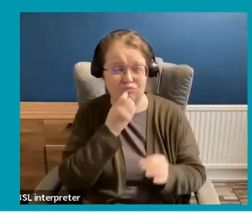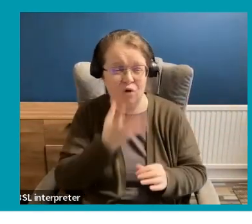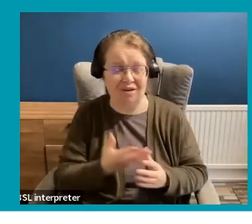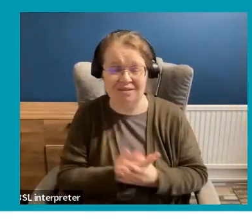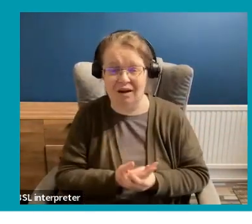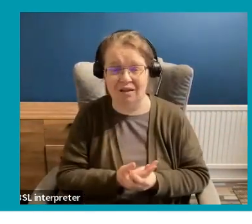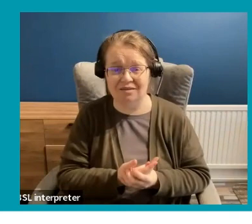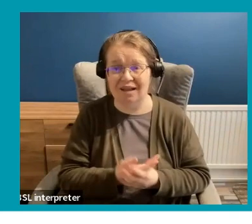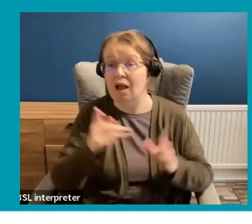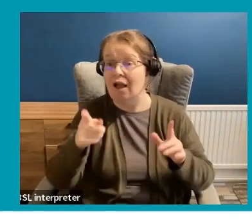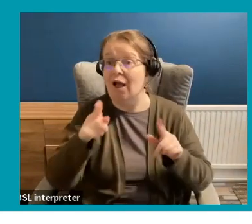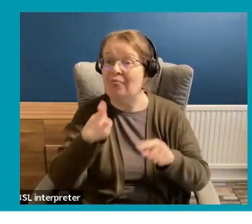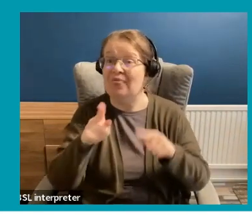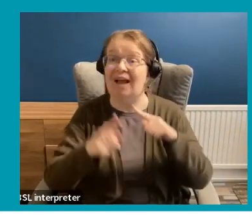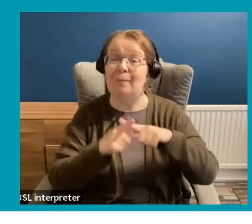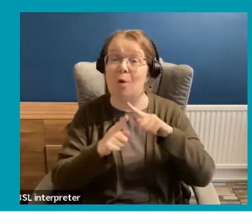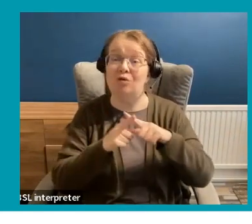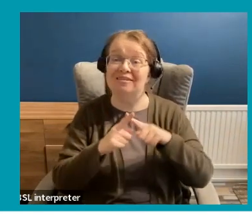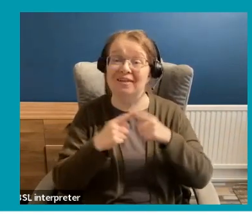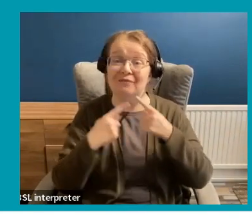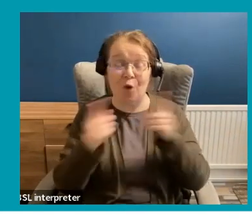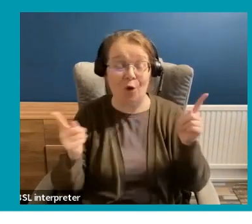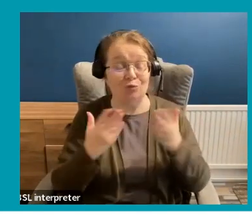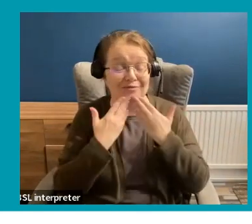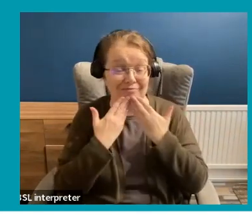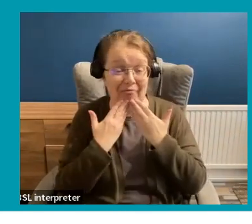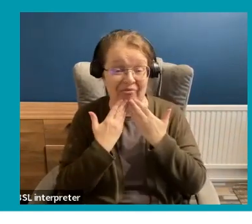Well on that very positive note thanks very much, Toby.